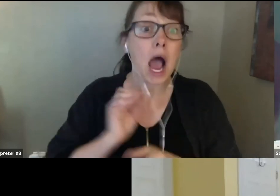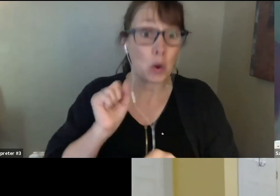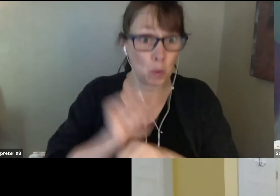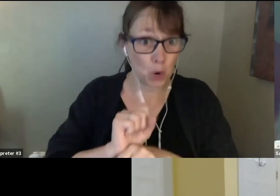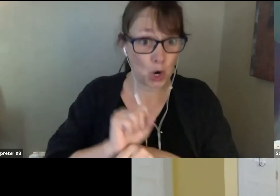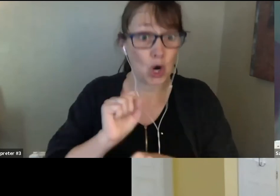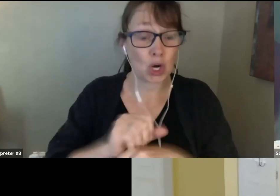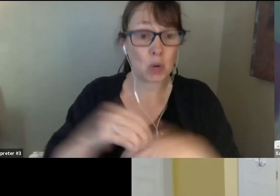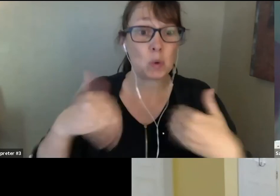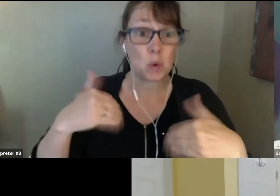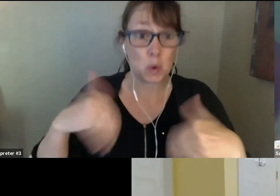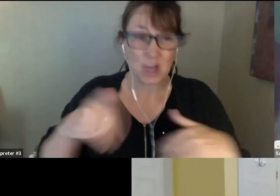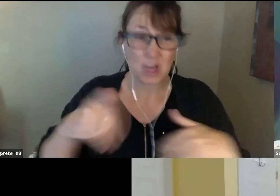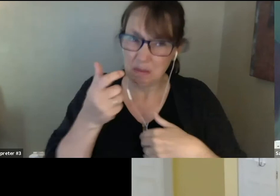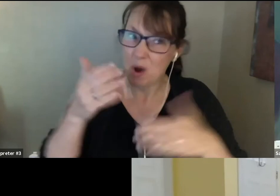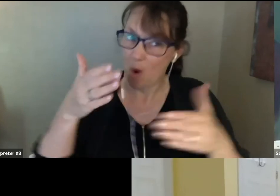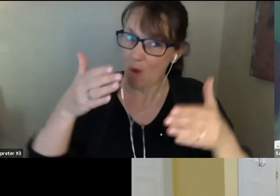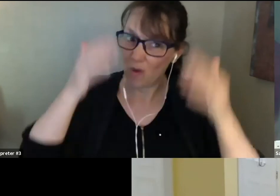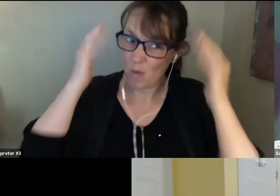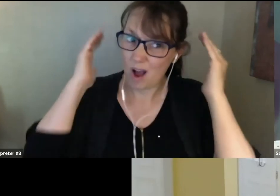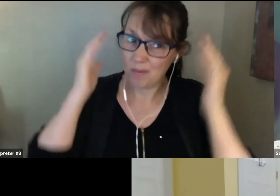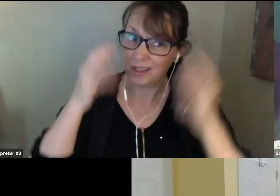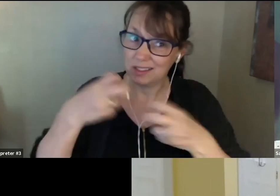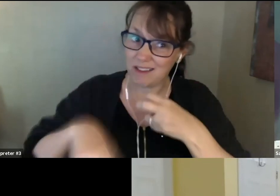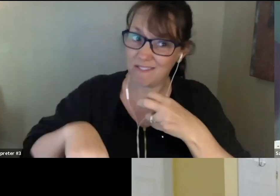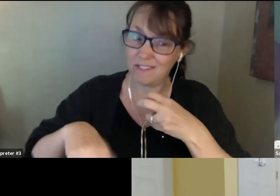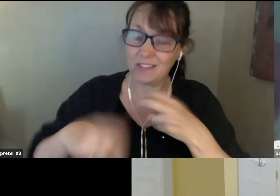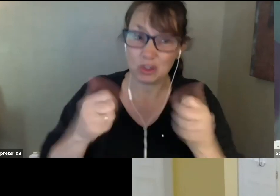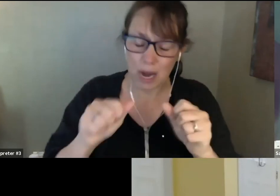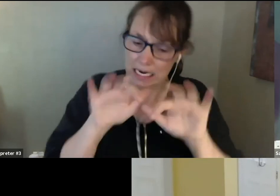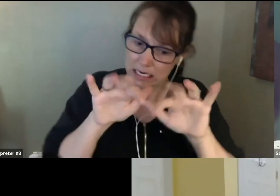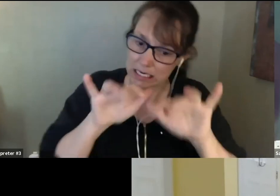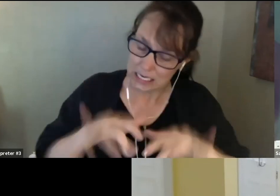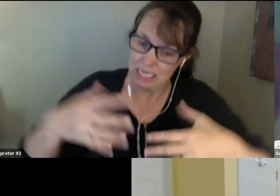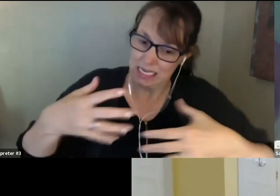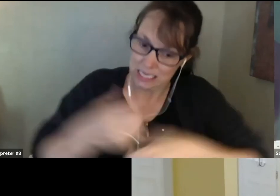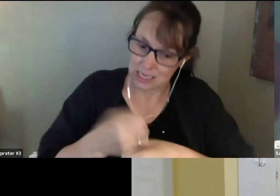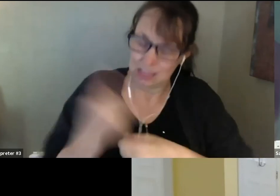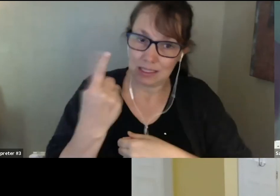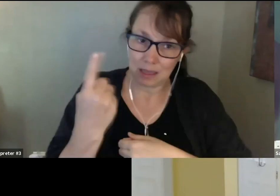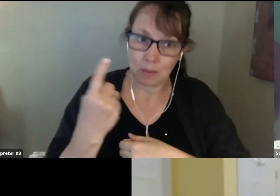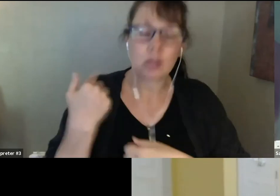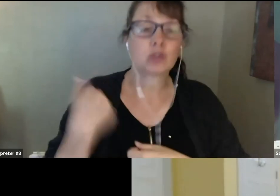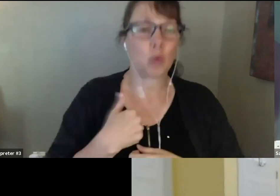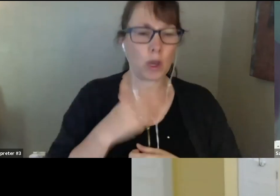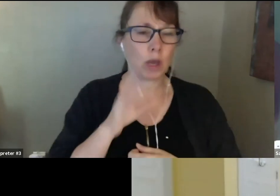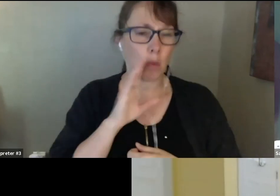in trying to distill that into something. And so we are going to try to do the lion’s